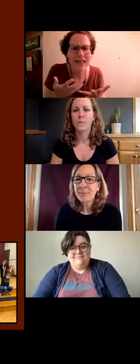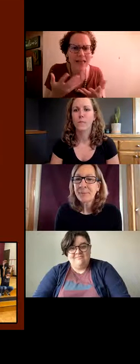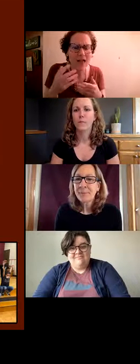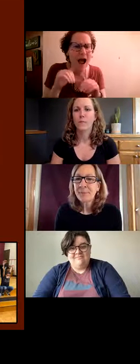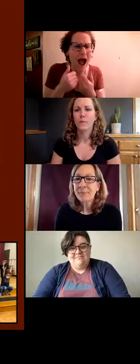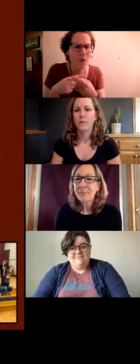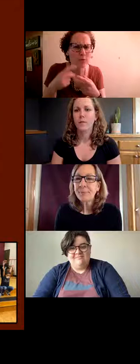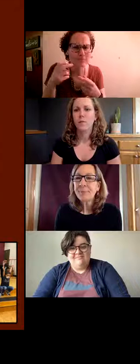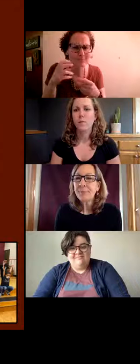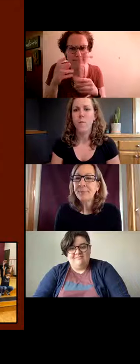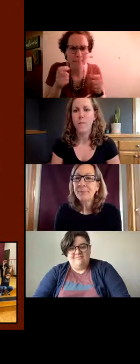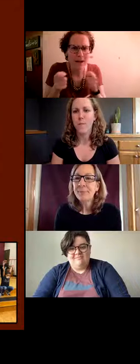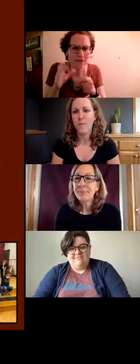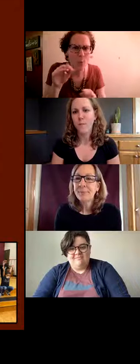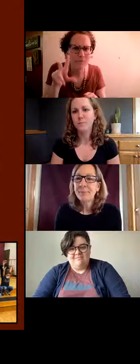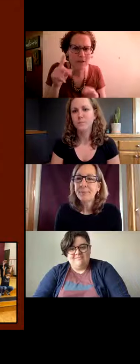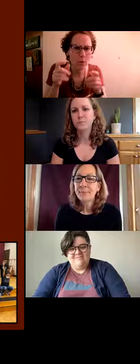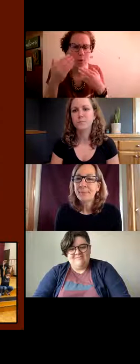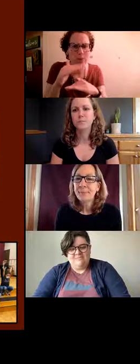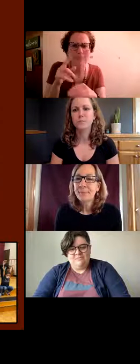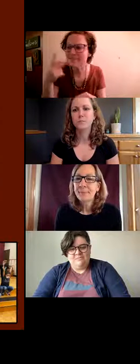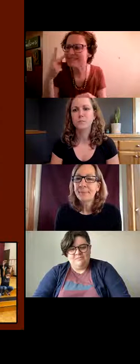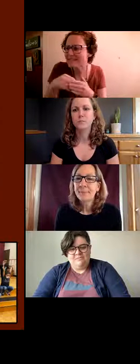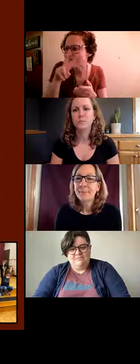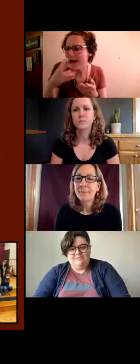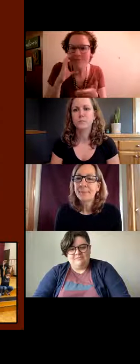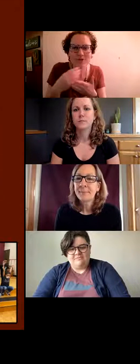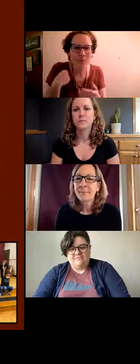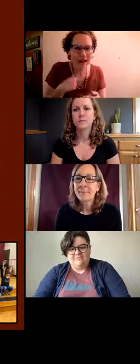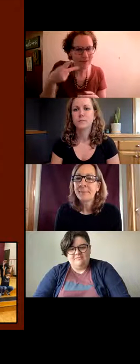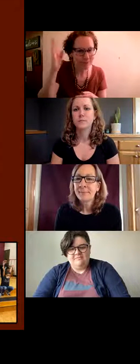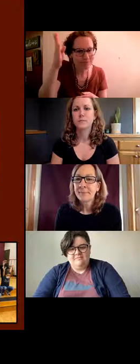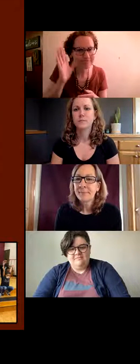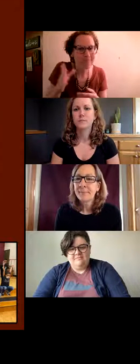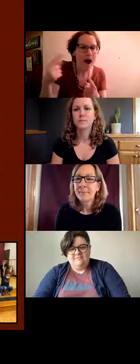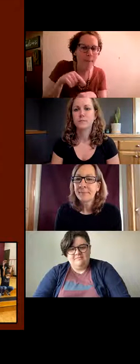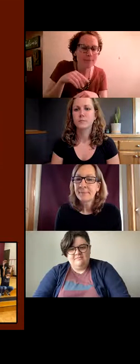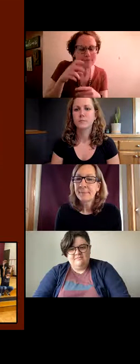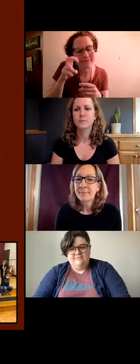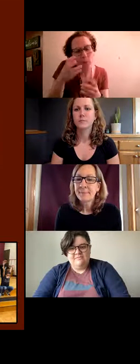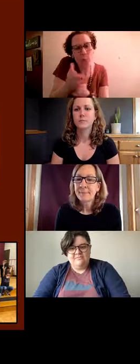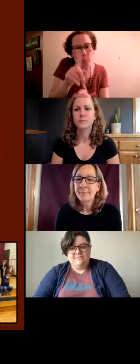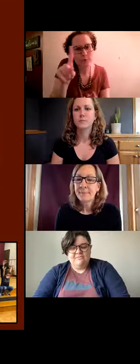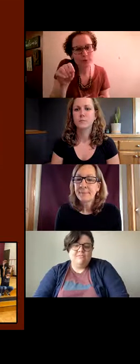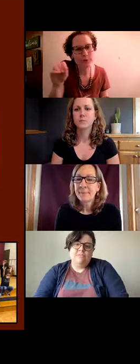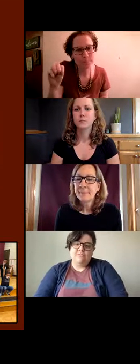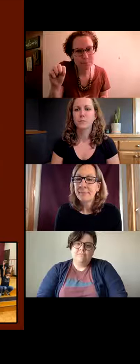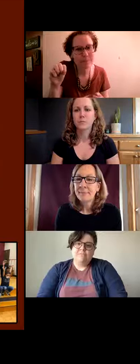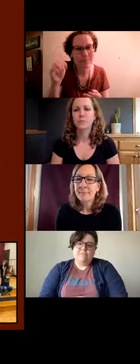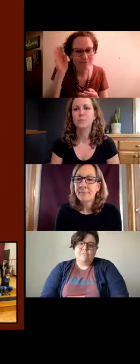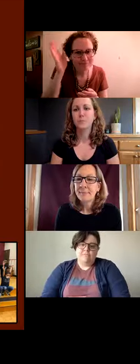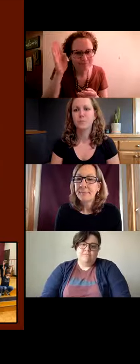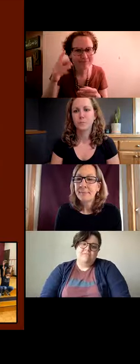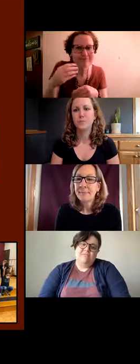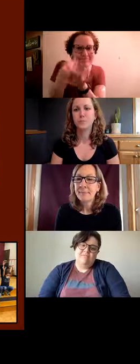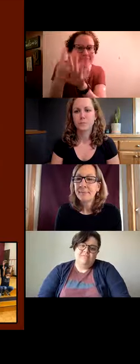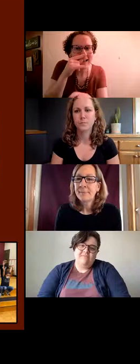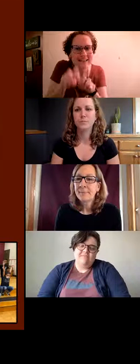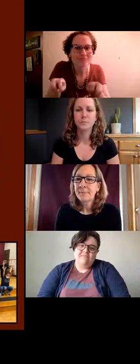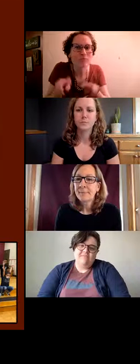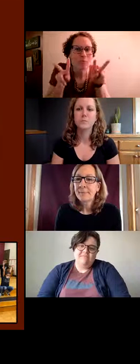During COVID, we weren't sure how to manage all activities and guest speakers through COVID,